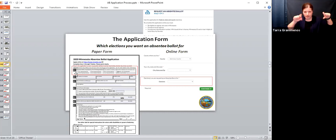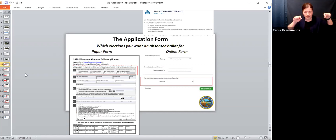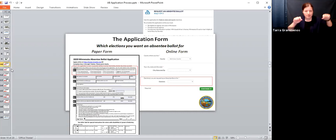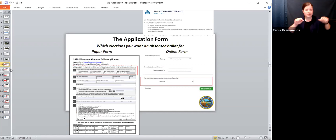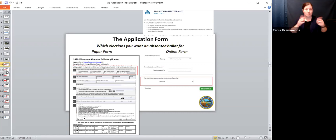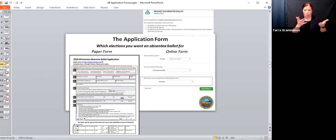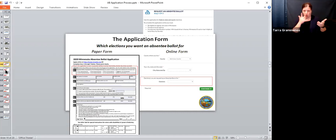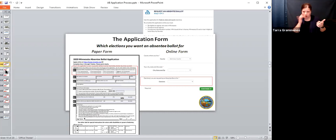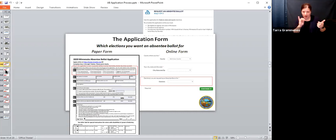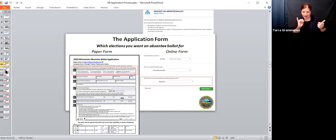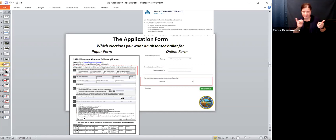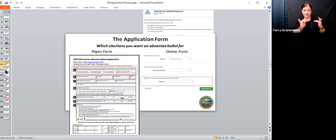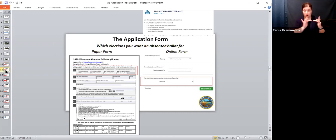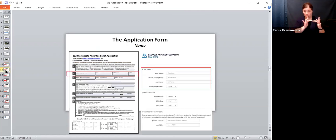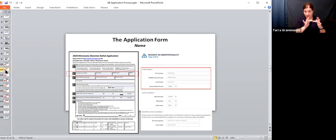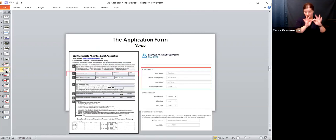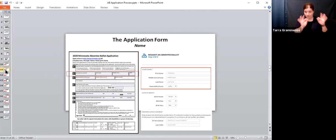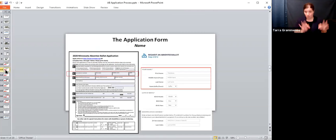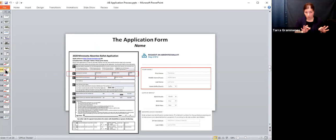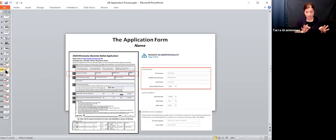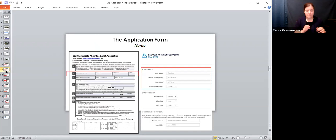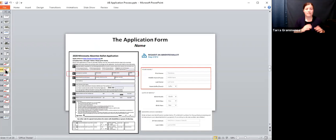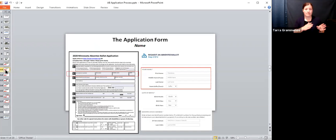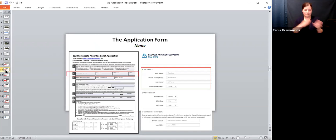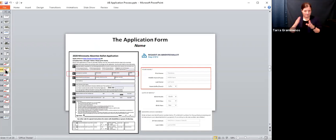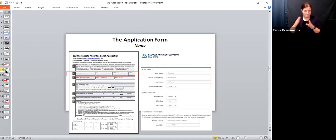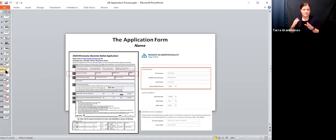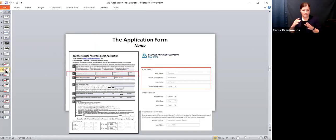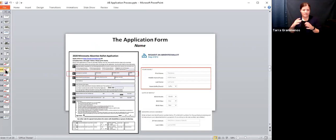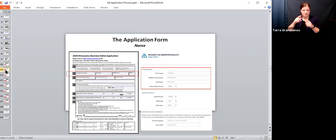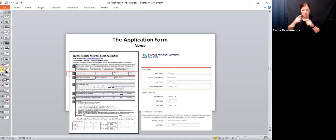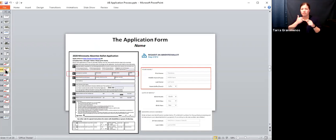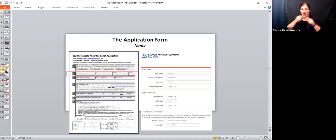like on the online form. And for each one of these, this is where your name gets